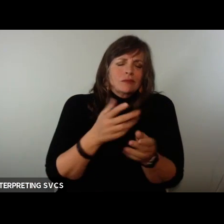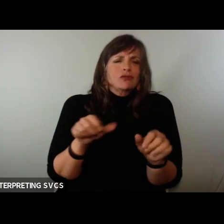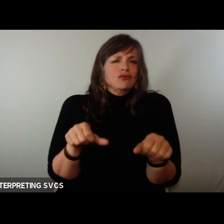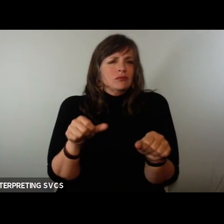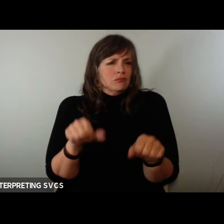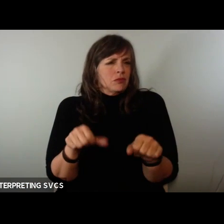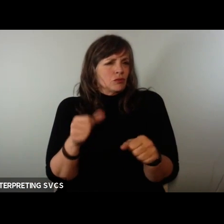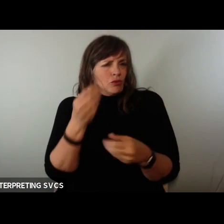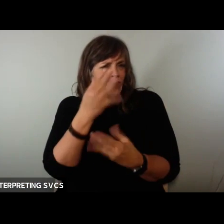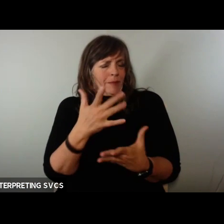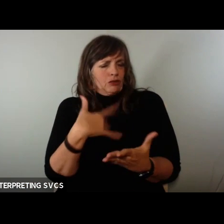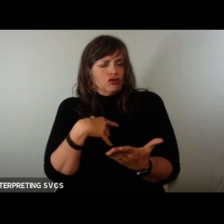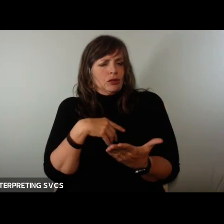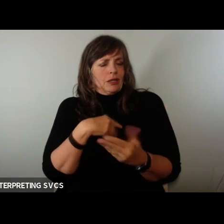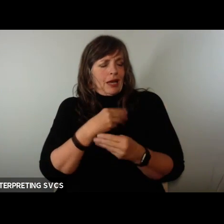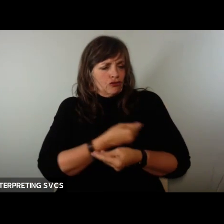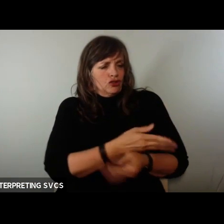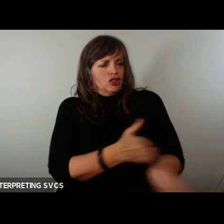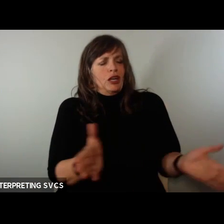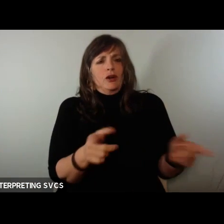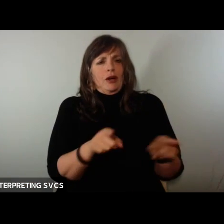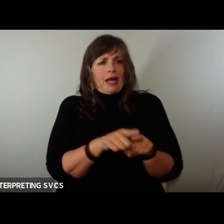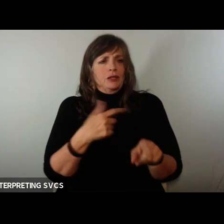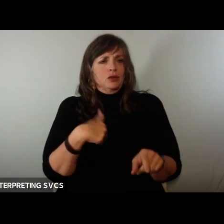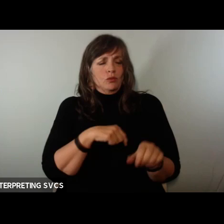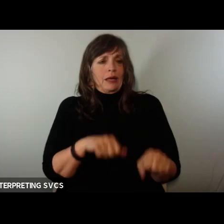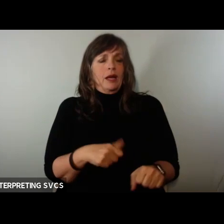We just heard from a number of institutions